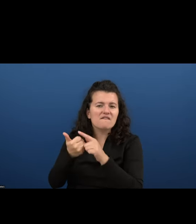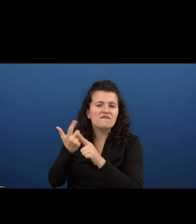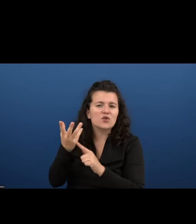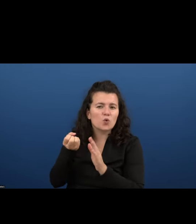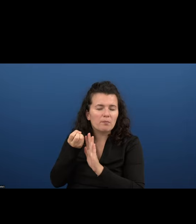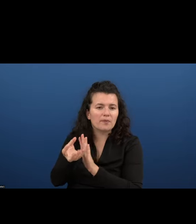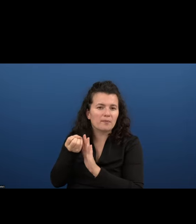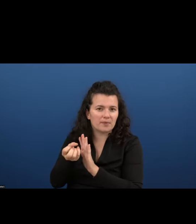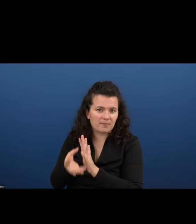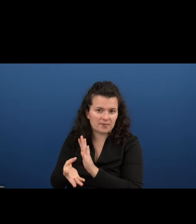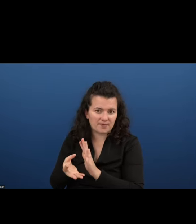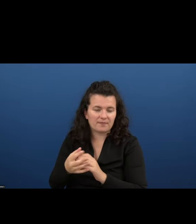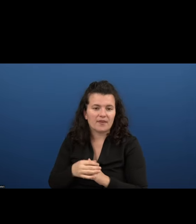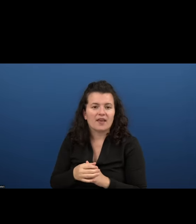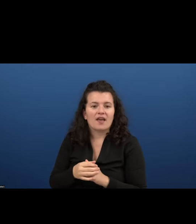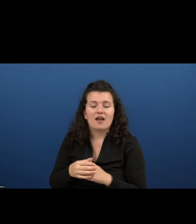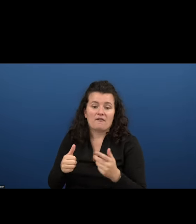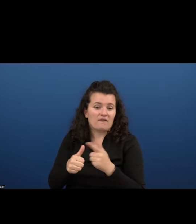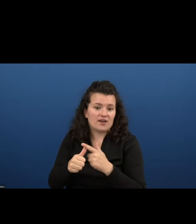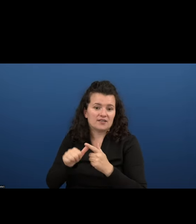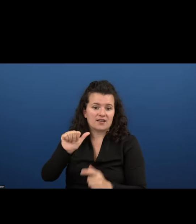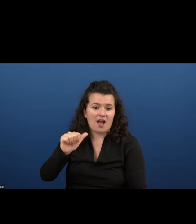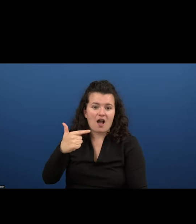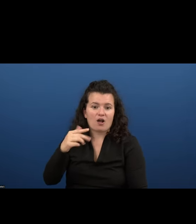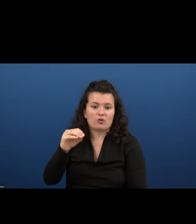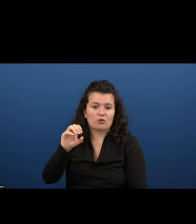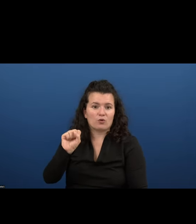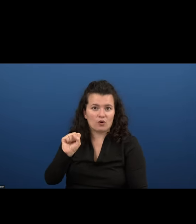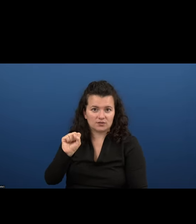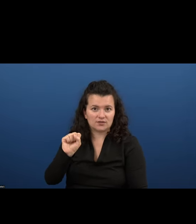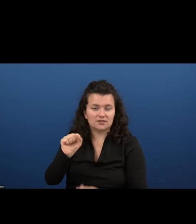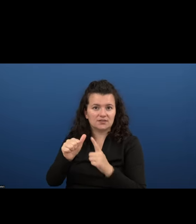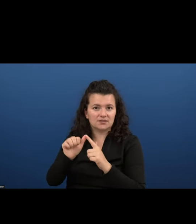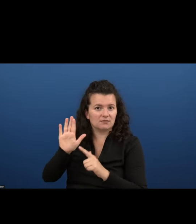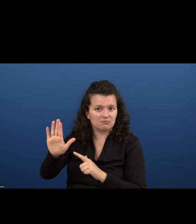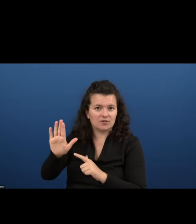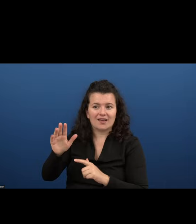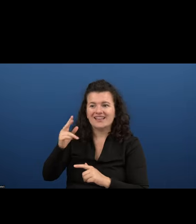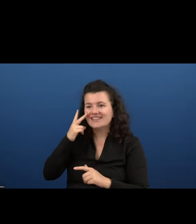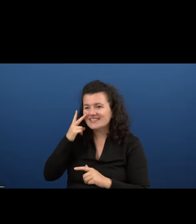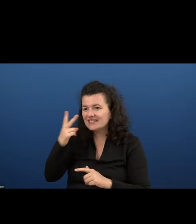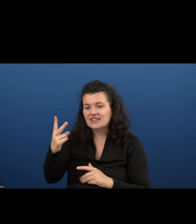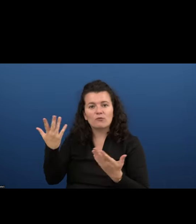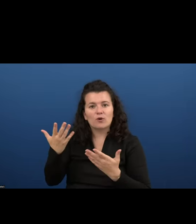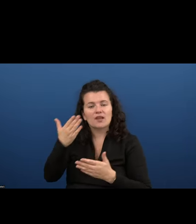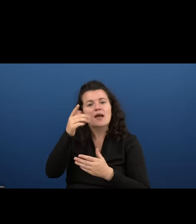can see that he was really identified with persons with disabilities are often excluded